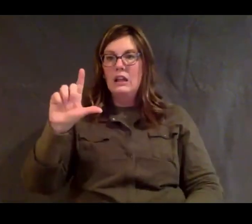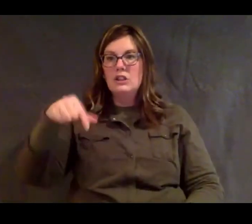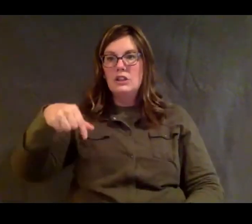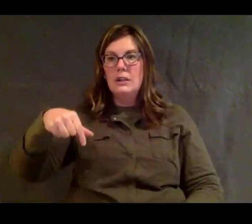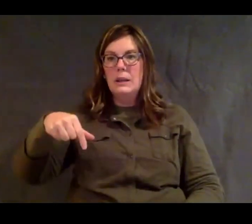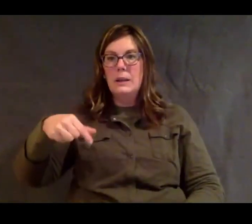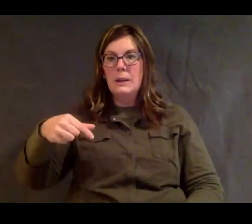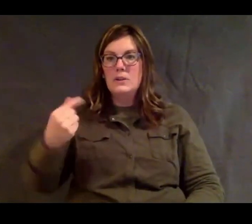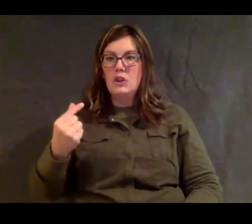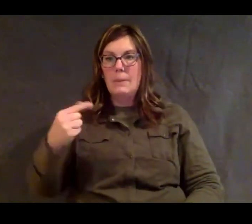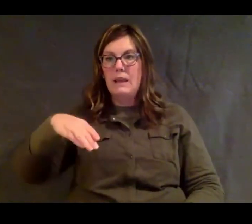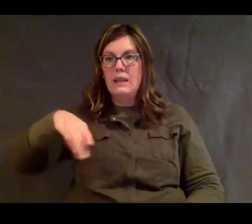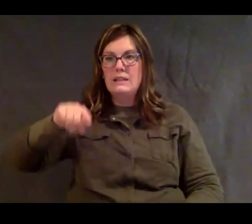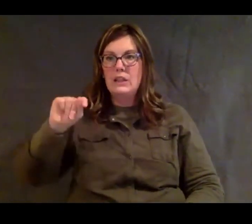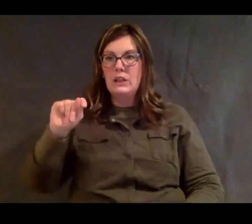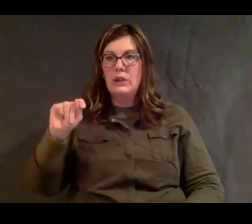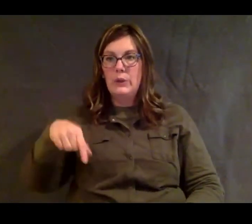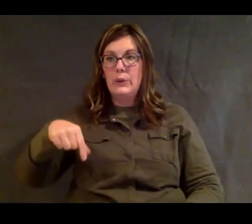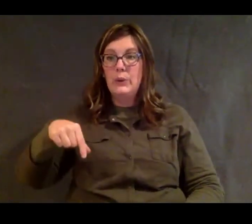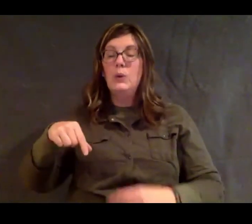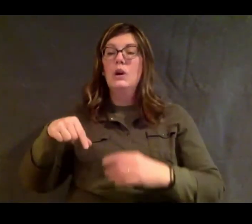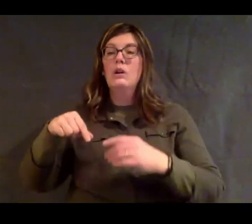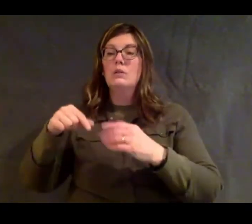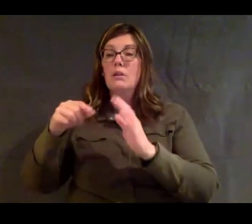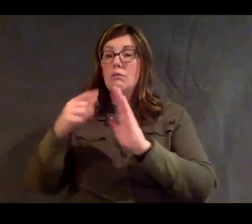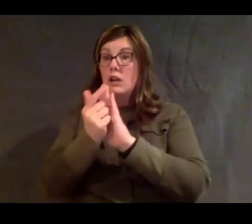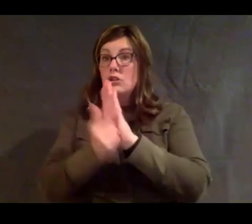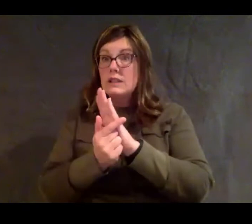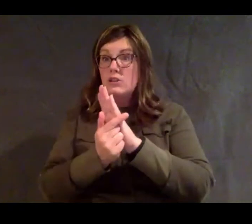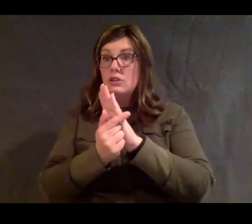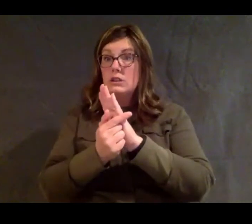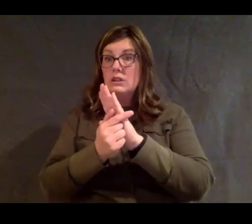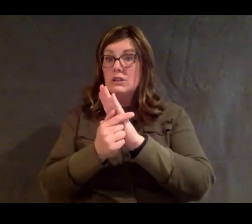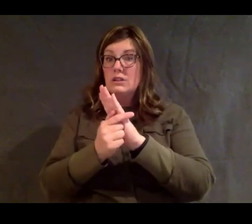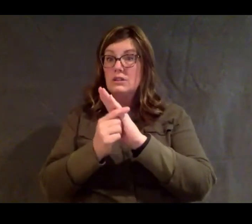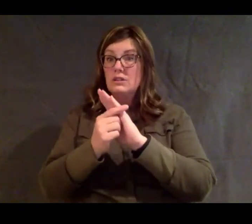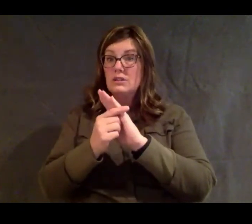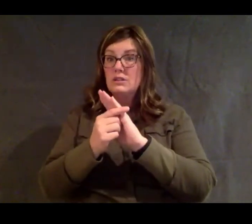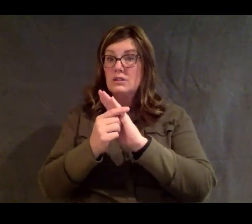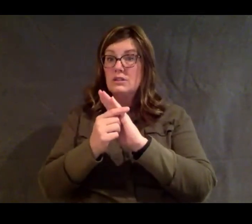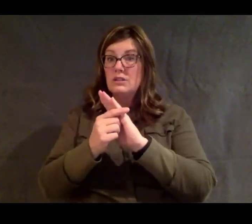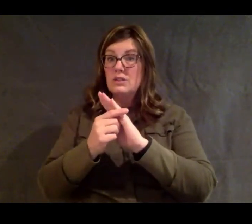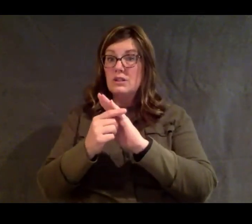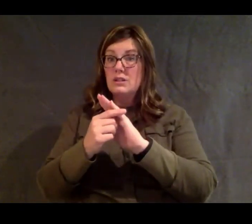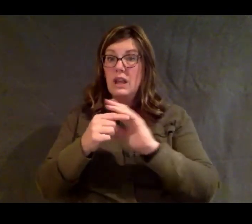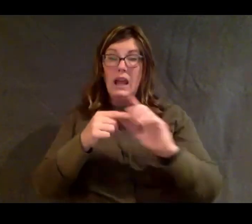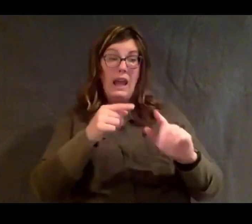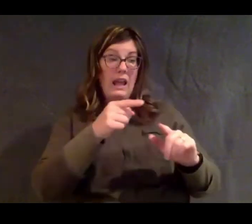a conservative area and just recently he wrote me a very uh personal letter that basically said that